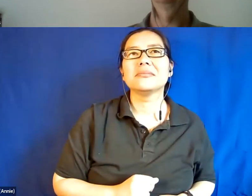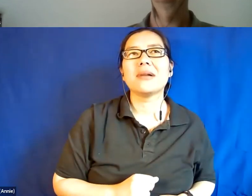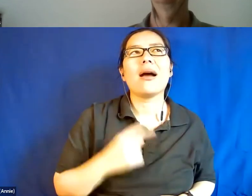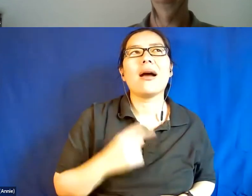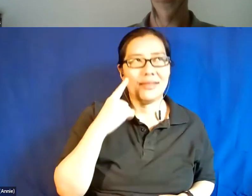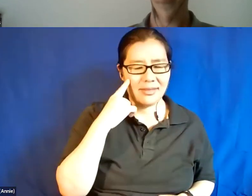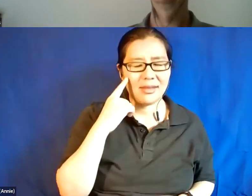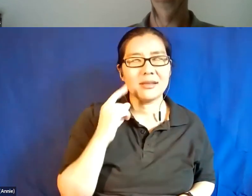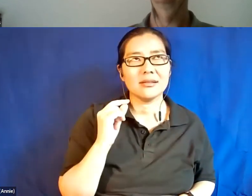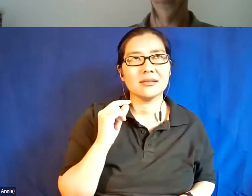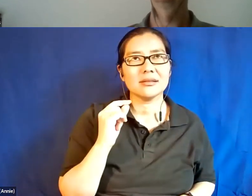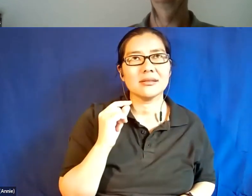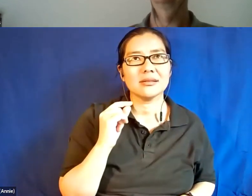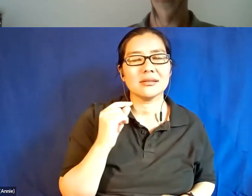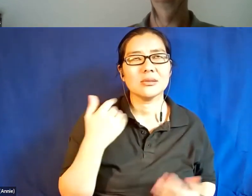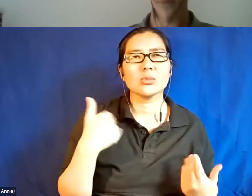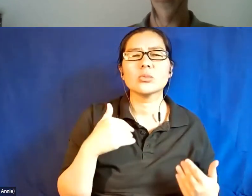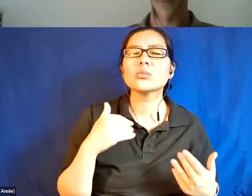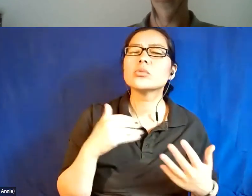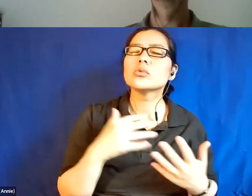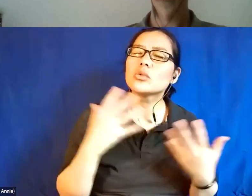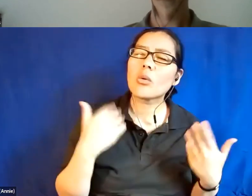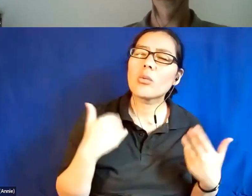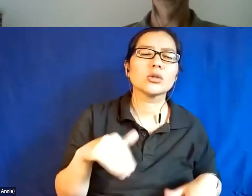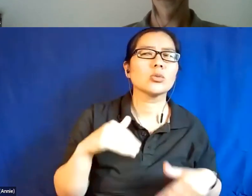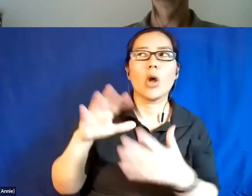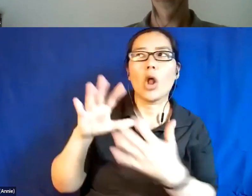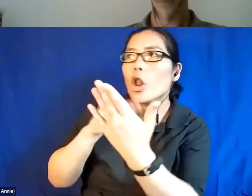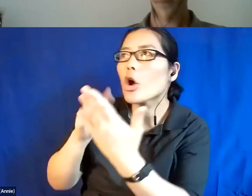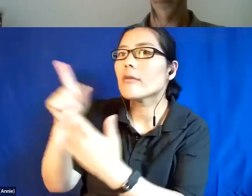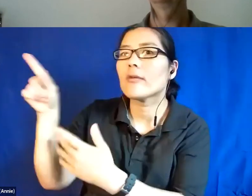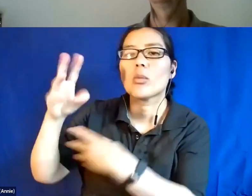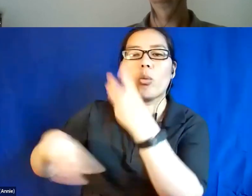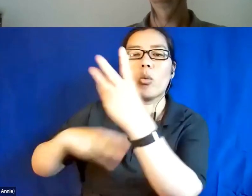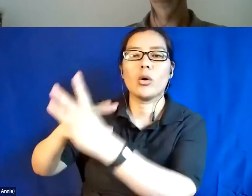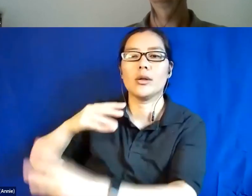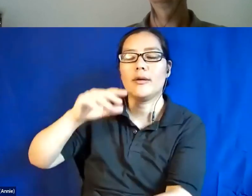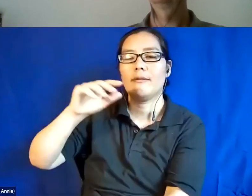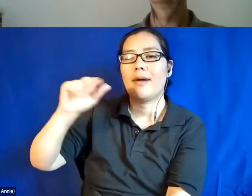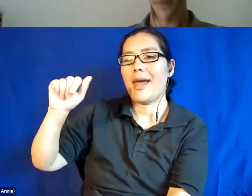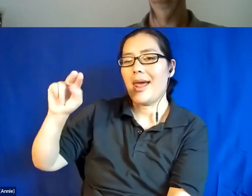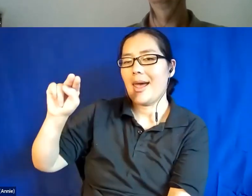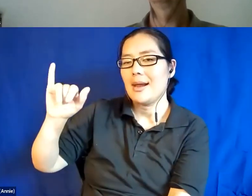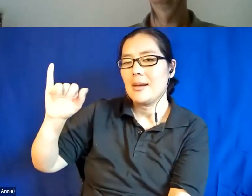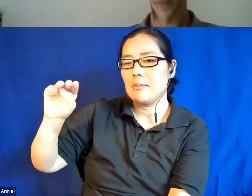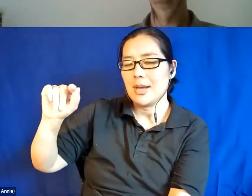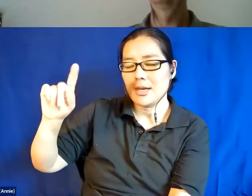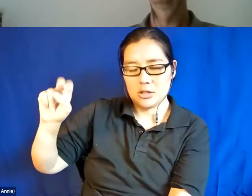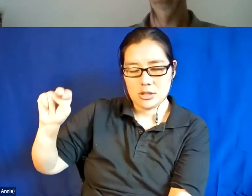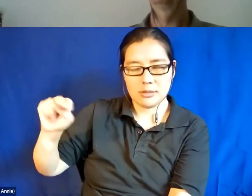from the world of animation. If you think of the way, for instance, key frame animation is done in the moment where the